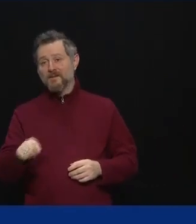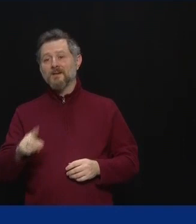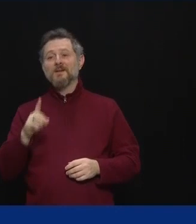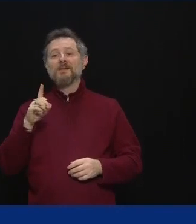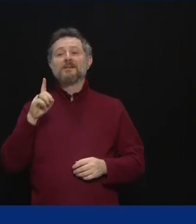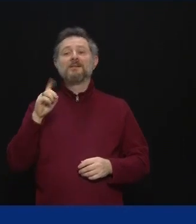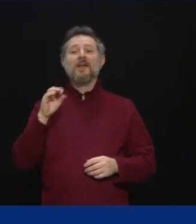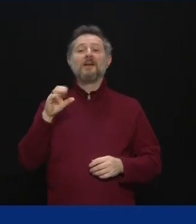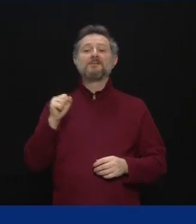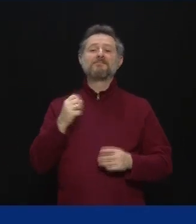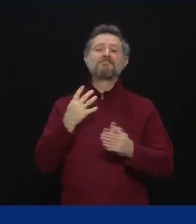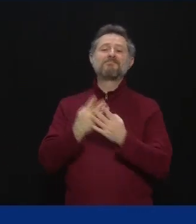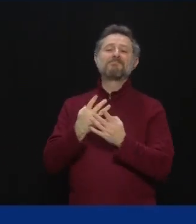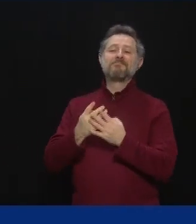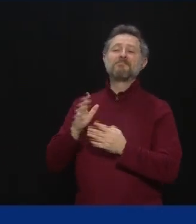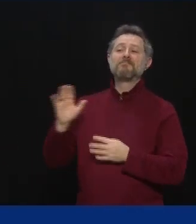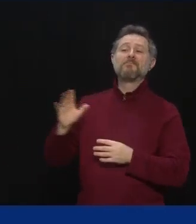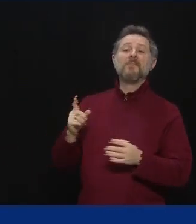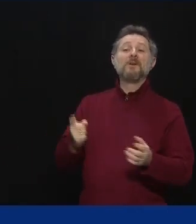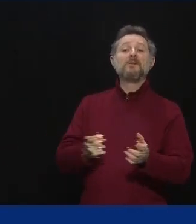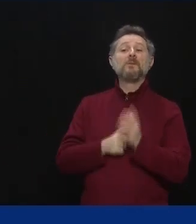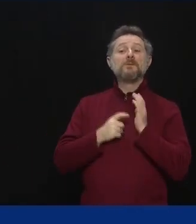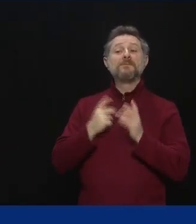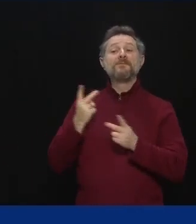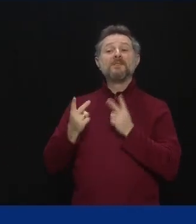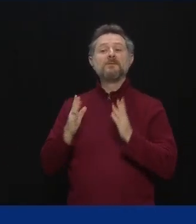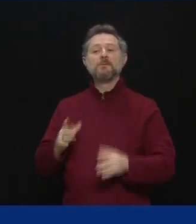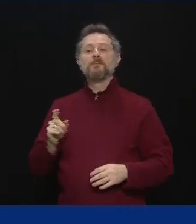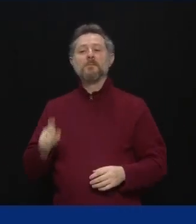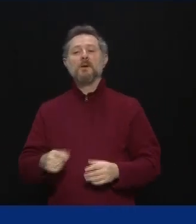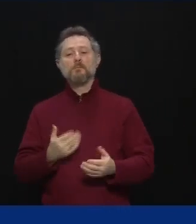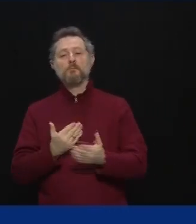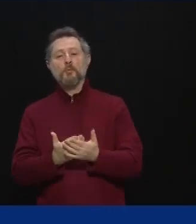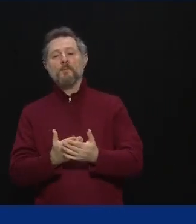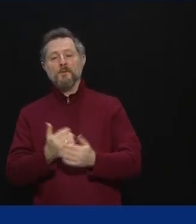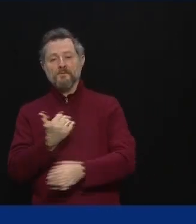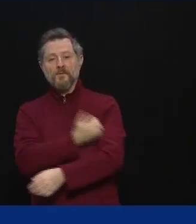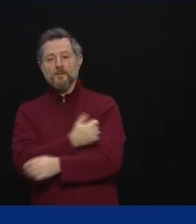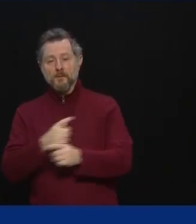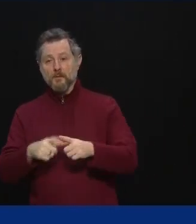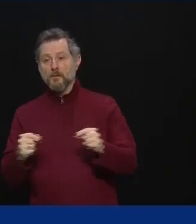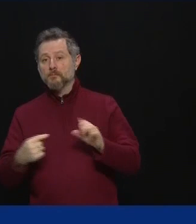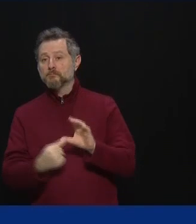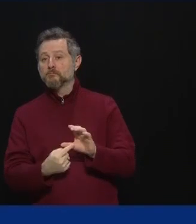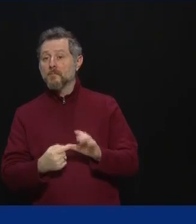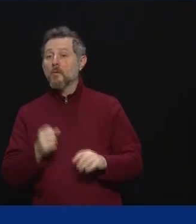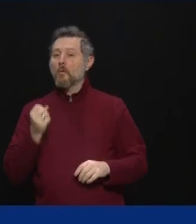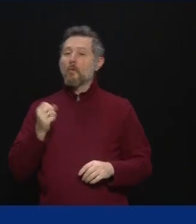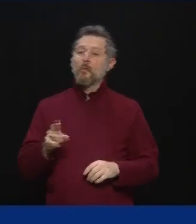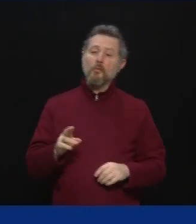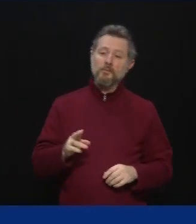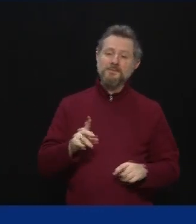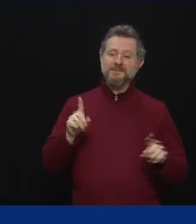WE BELIEVE THEY SHOULD, BUT ON DECEMBER 27th, DEPARTMENT OF CORRECTIONS AND COMMUNITY SUPERVISION IS REQUIRING